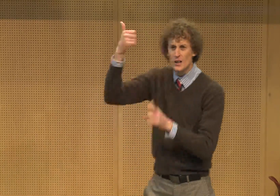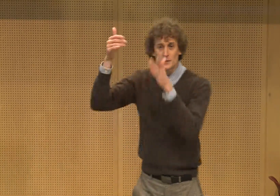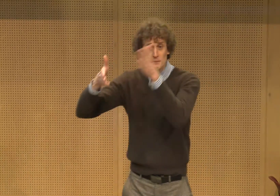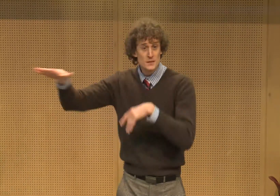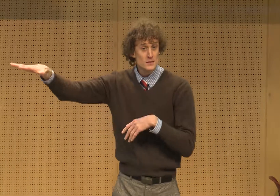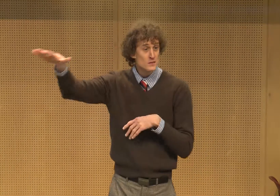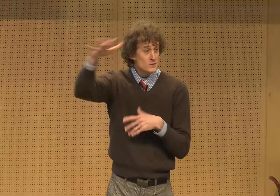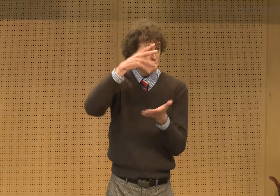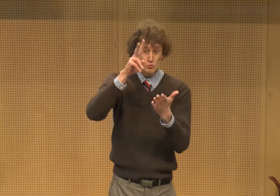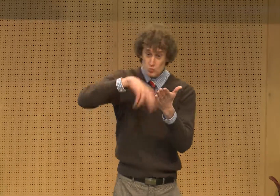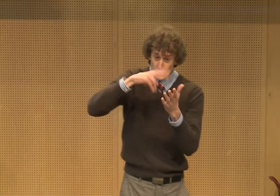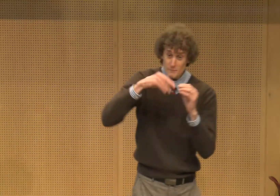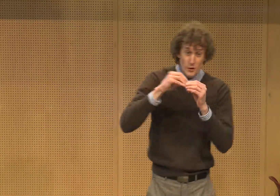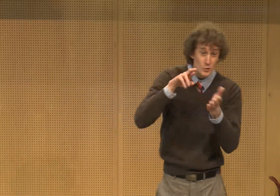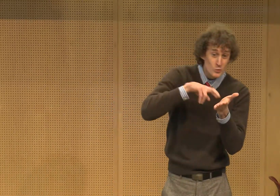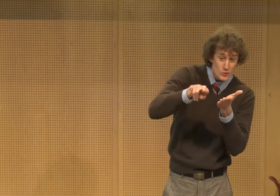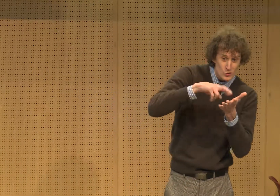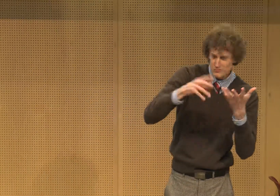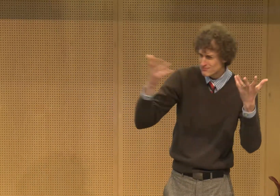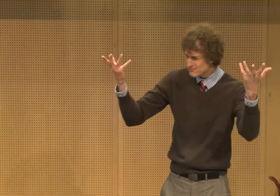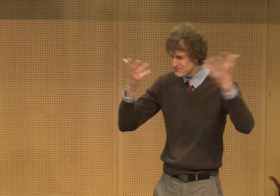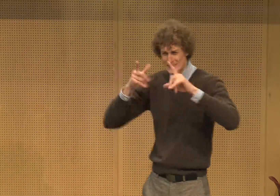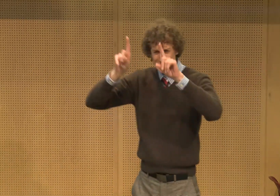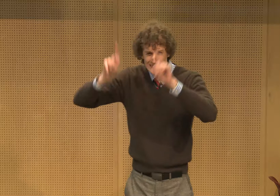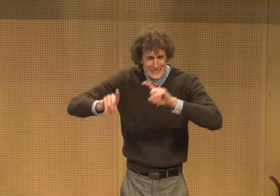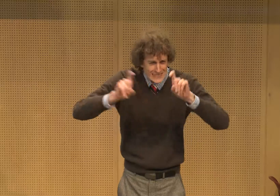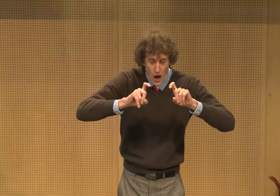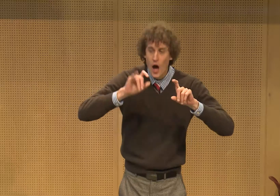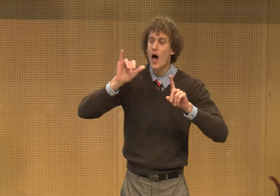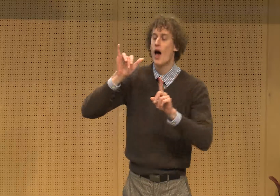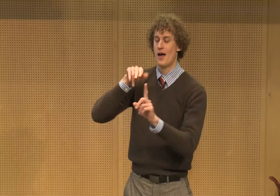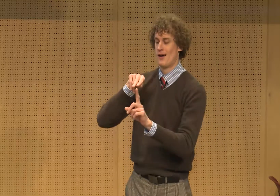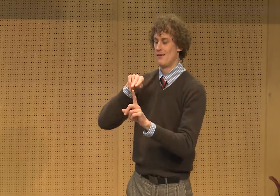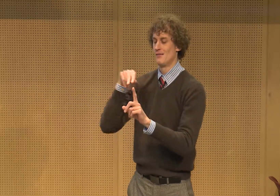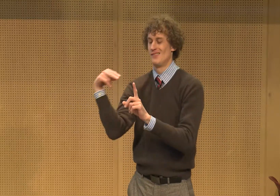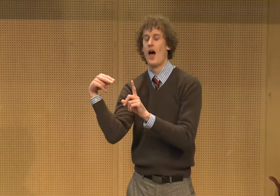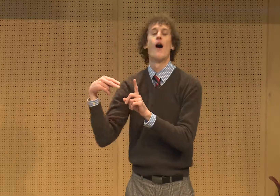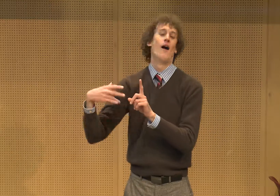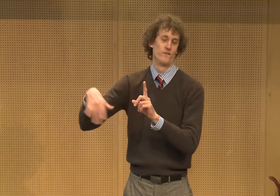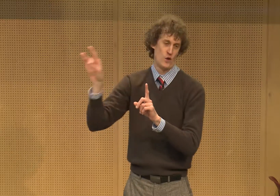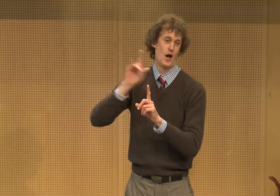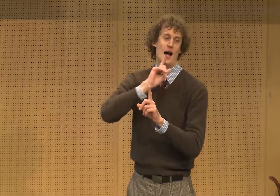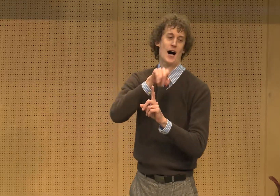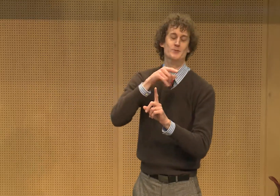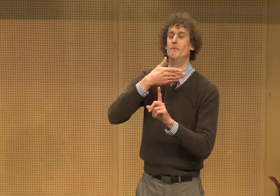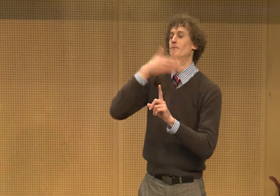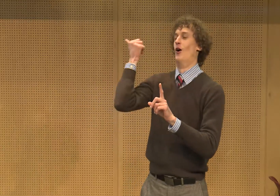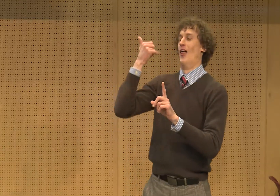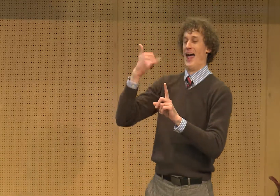So...I needed to read more research, see how people did their research and learn,